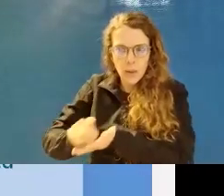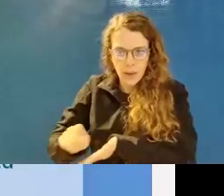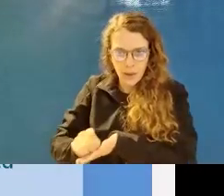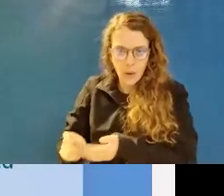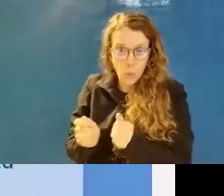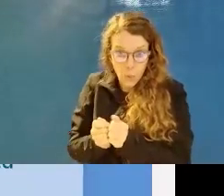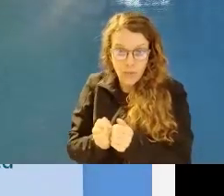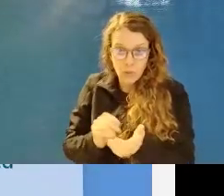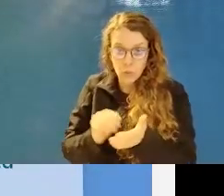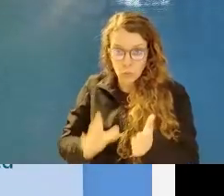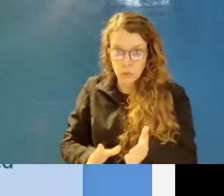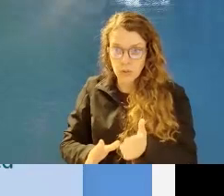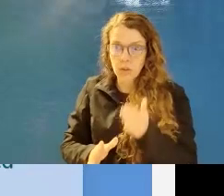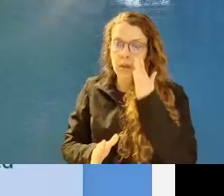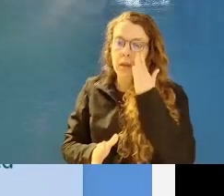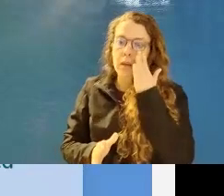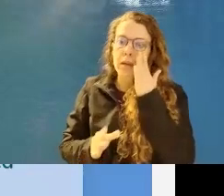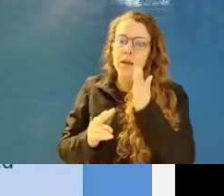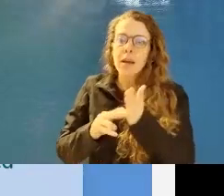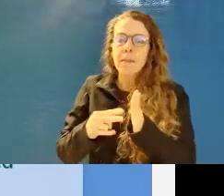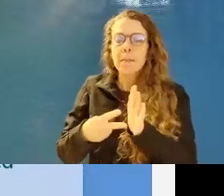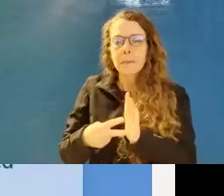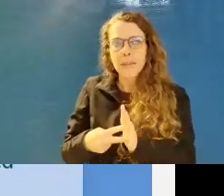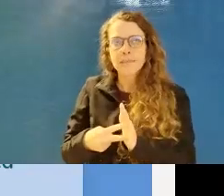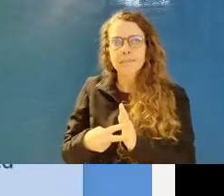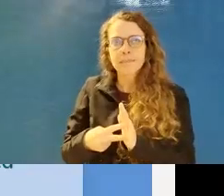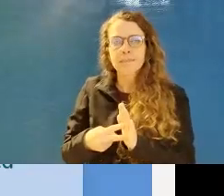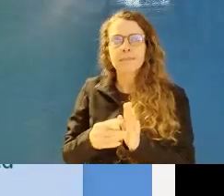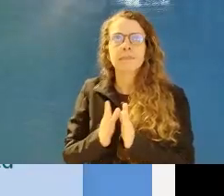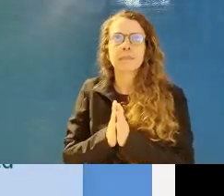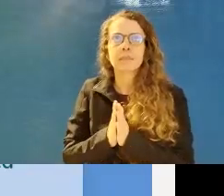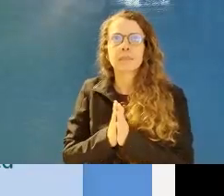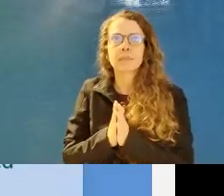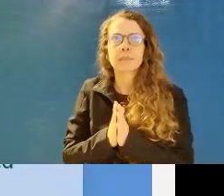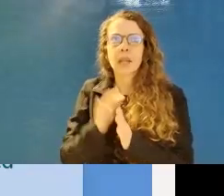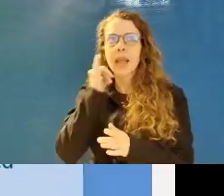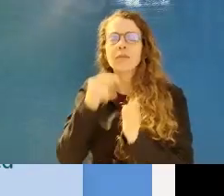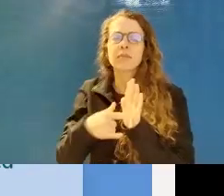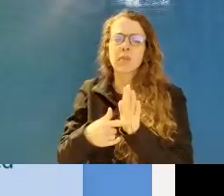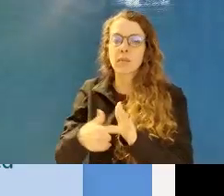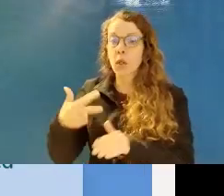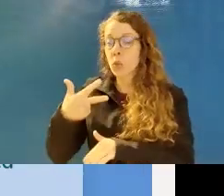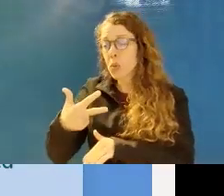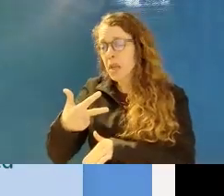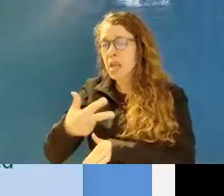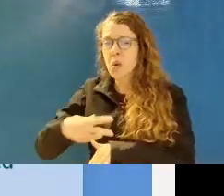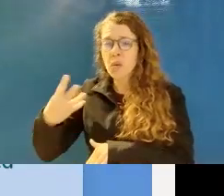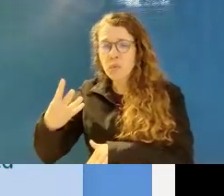So that means that does not mean that if you, you know, if you have like 3 or 4 different assignments per week,